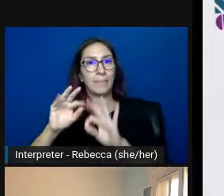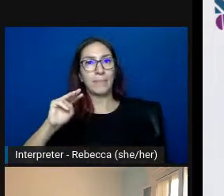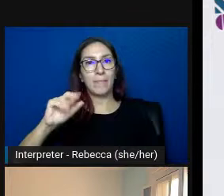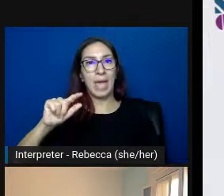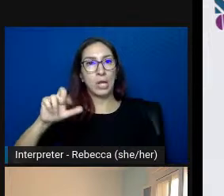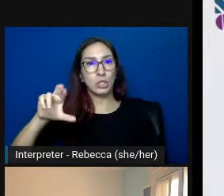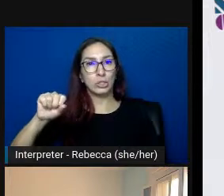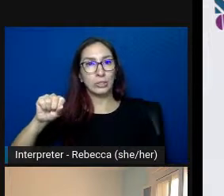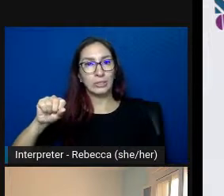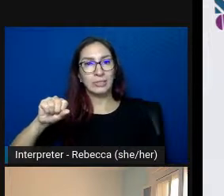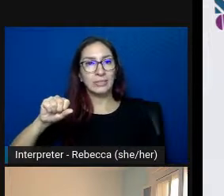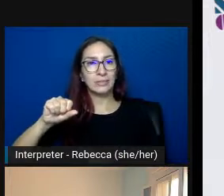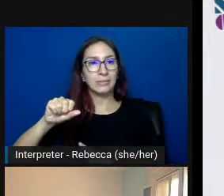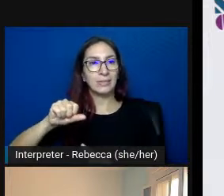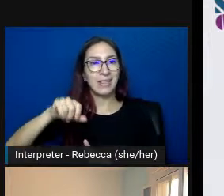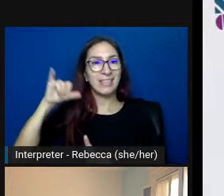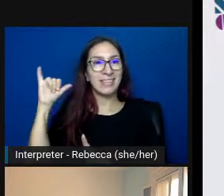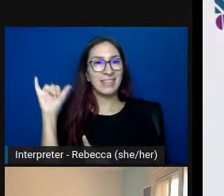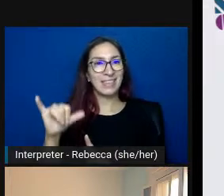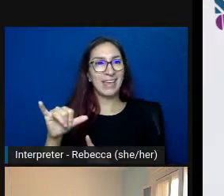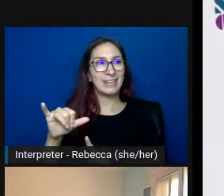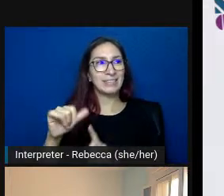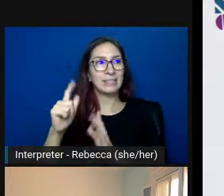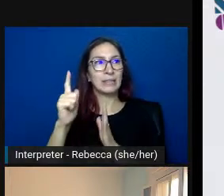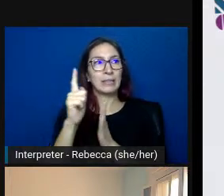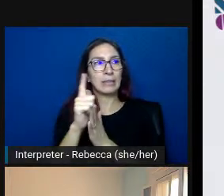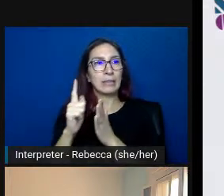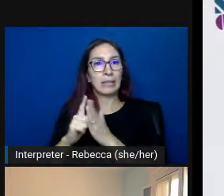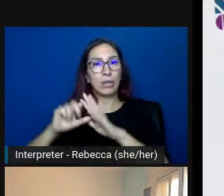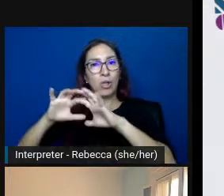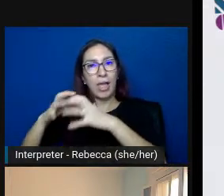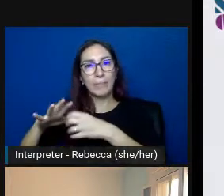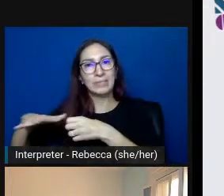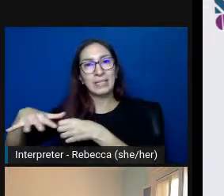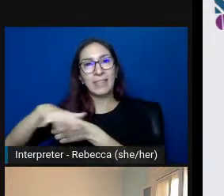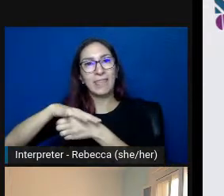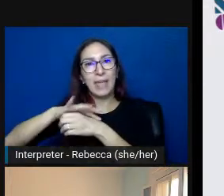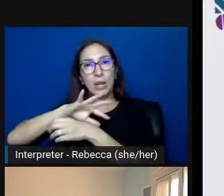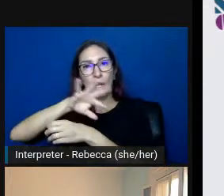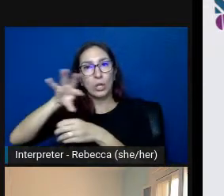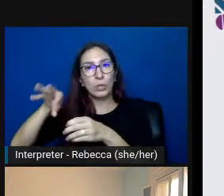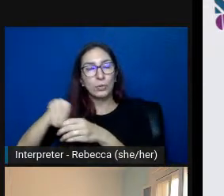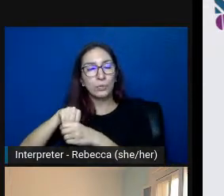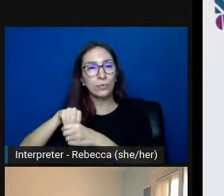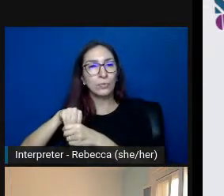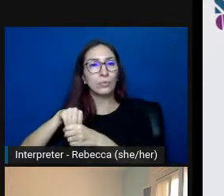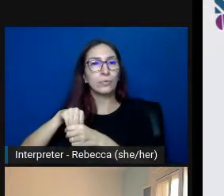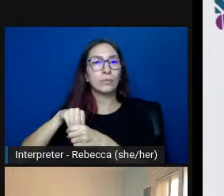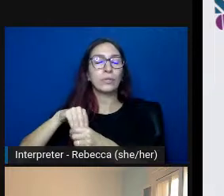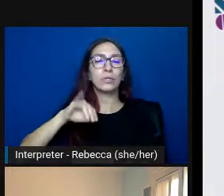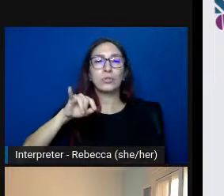To create this and make this happen they created a number of open-source matchers. This is the legal entity that covers